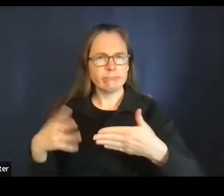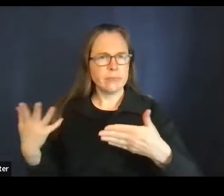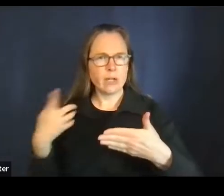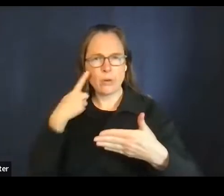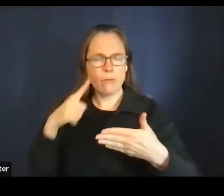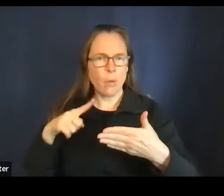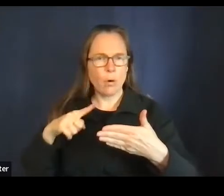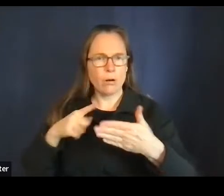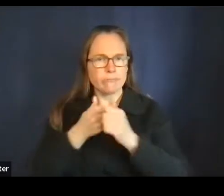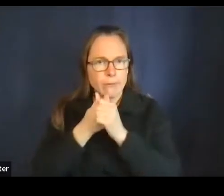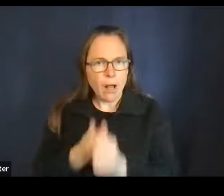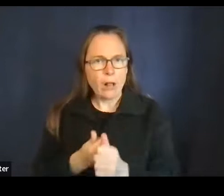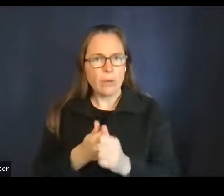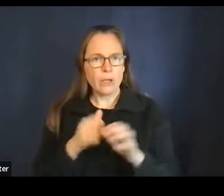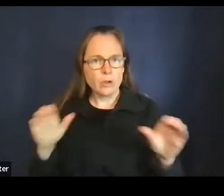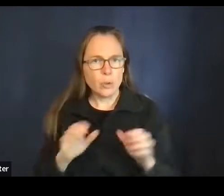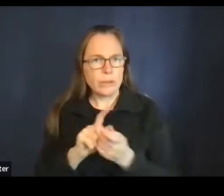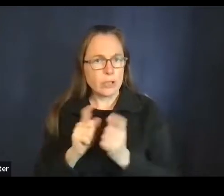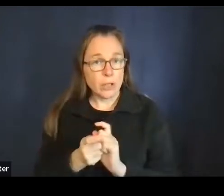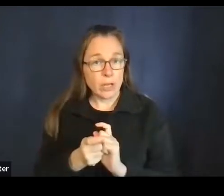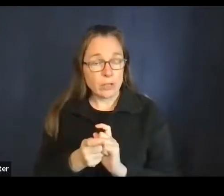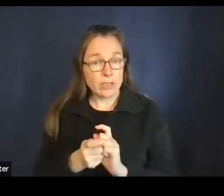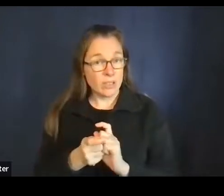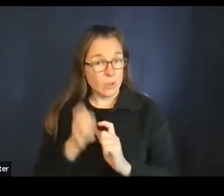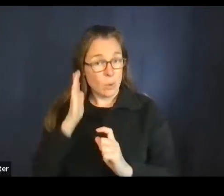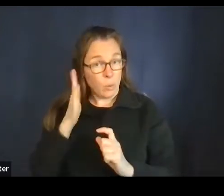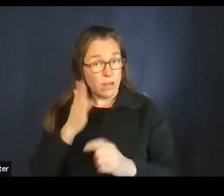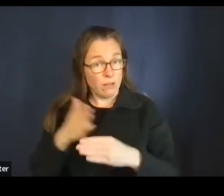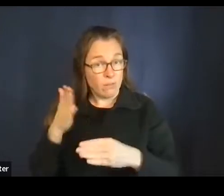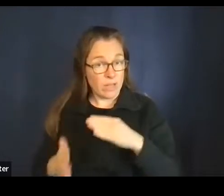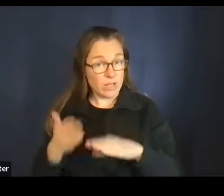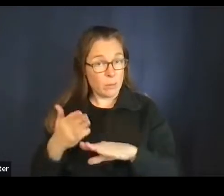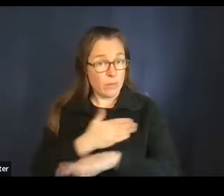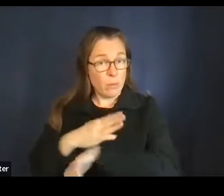And are you confident you can get it done before fall of 2024?